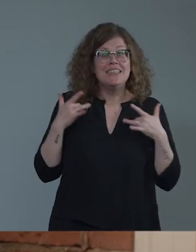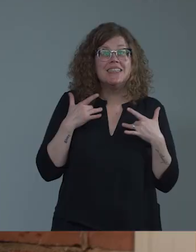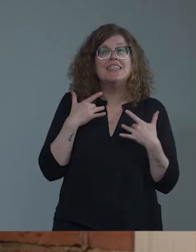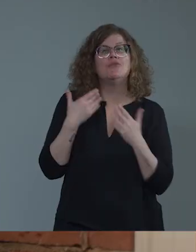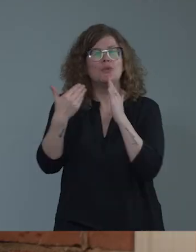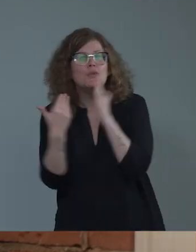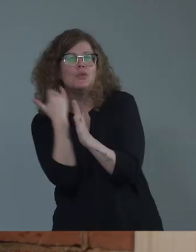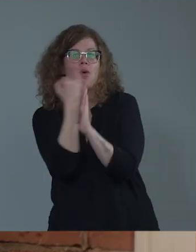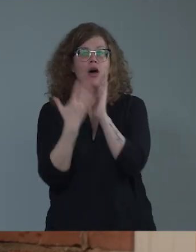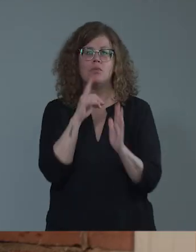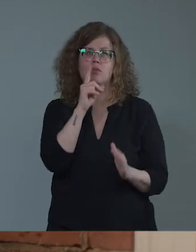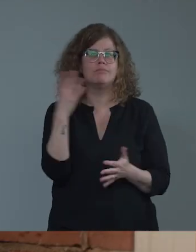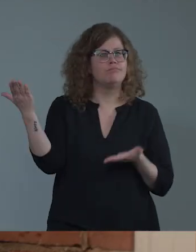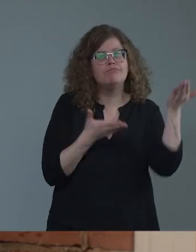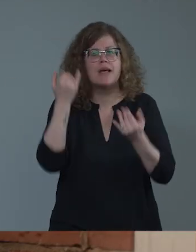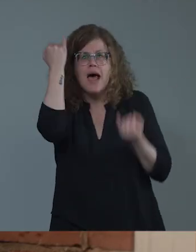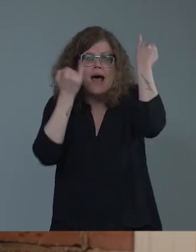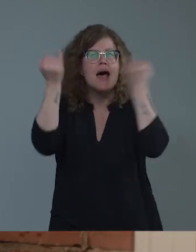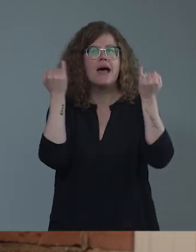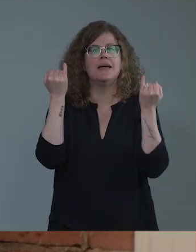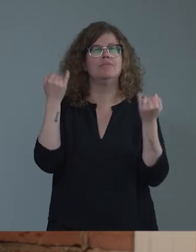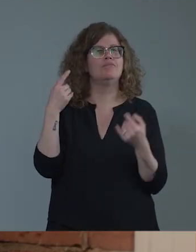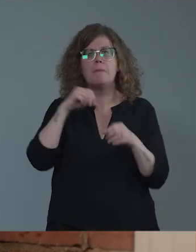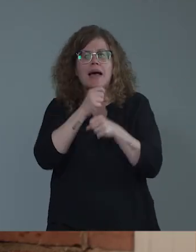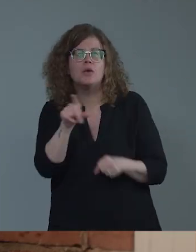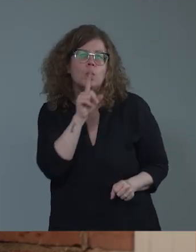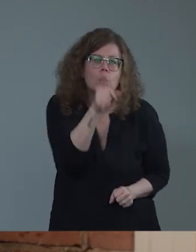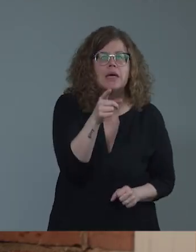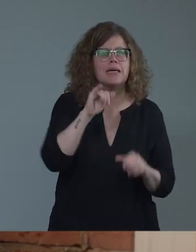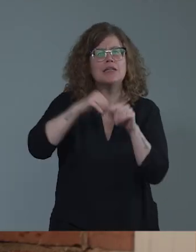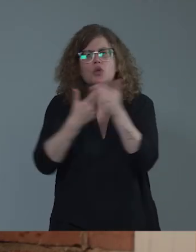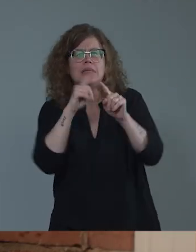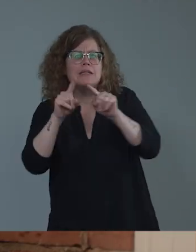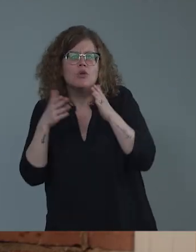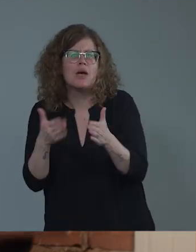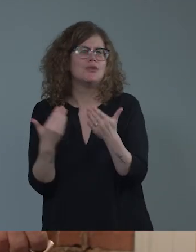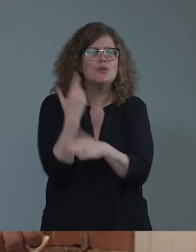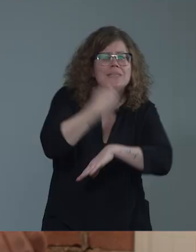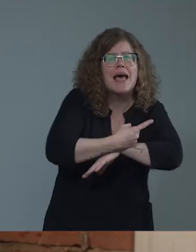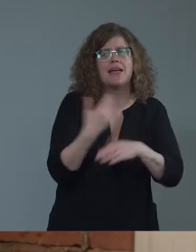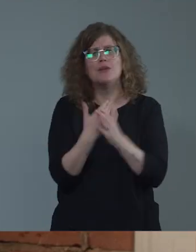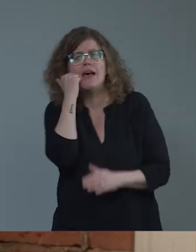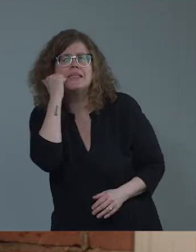it's always different. It's exciting. It's new. Artists are literally taking ideas and bringing